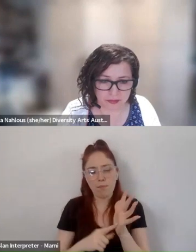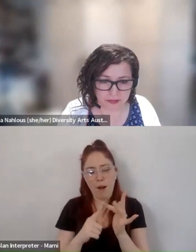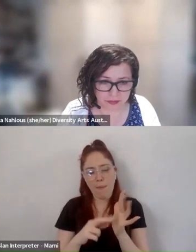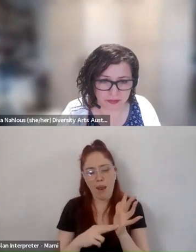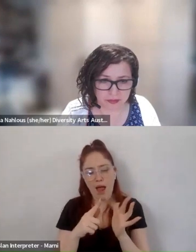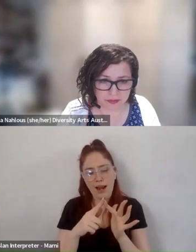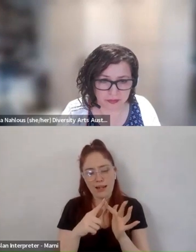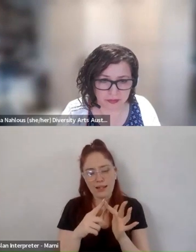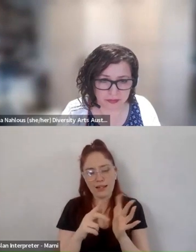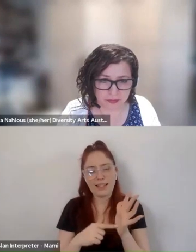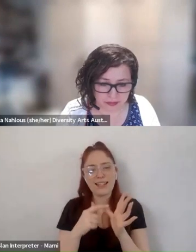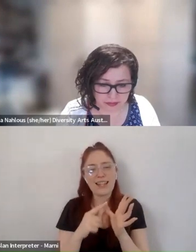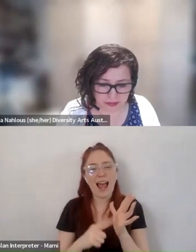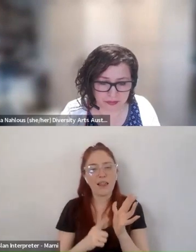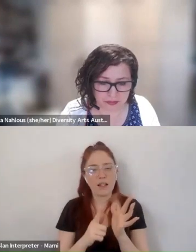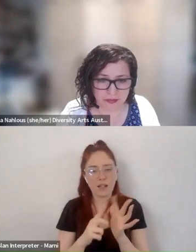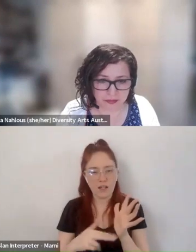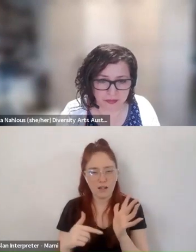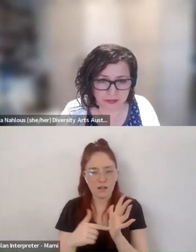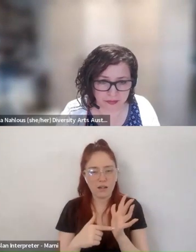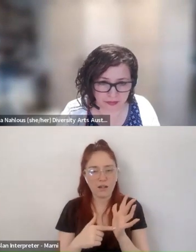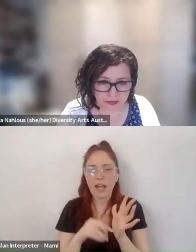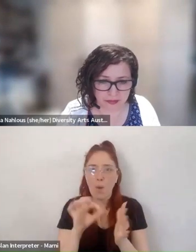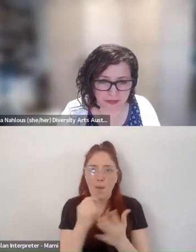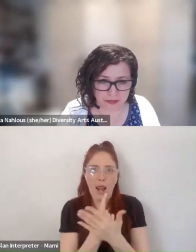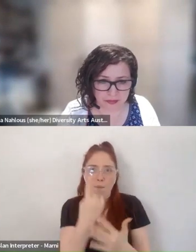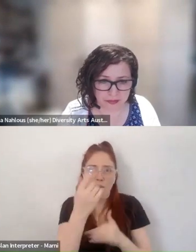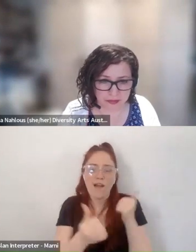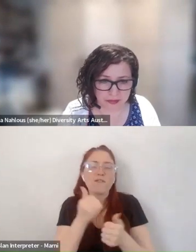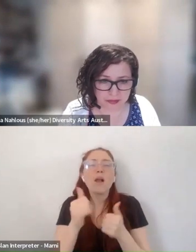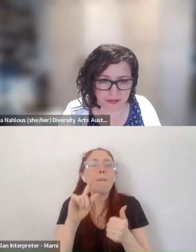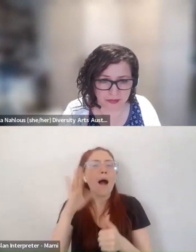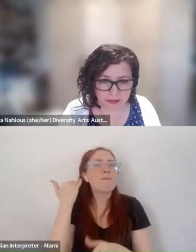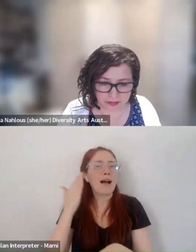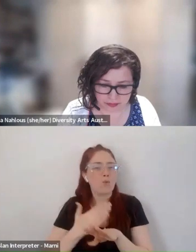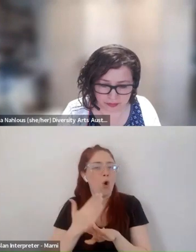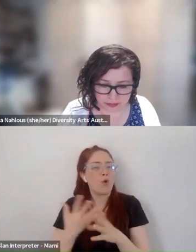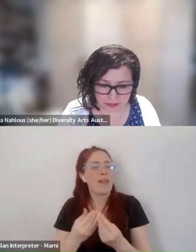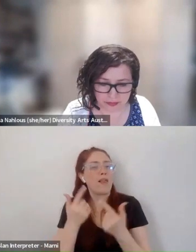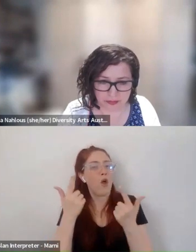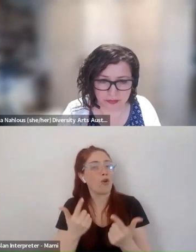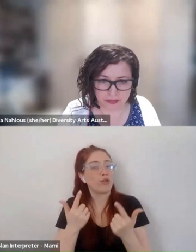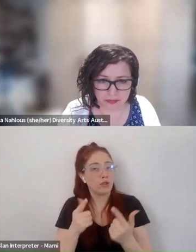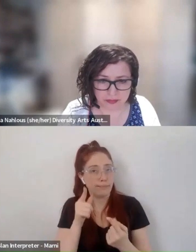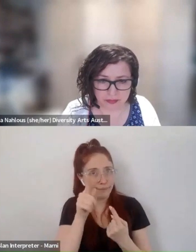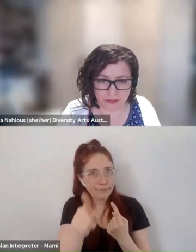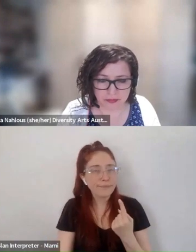That's just one I've worked with quite a lot. And they're fantastic. But there are many actually, there's, there's many,